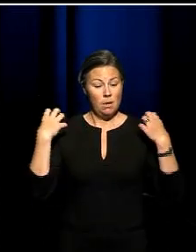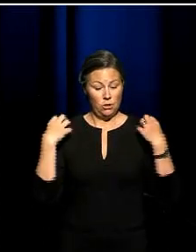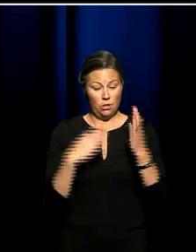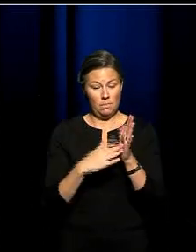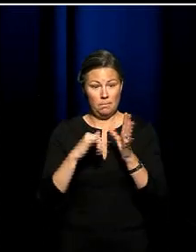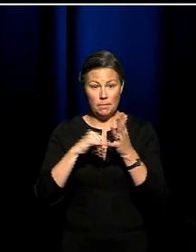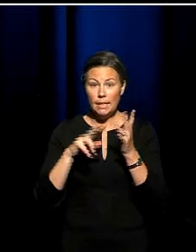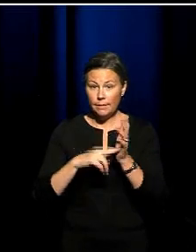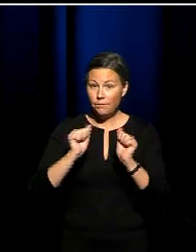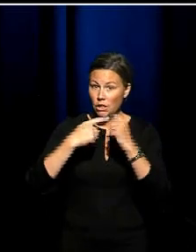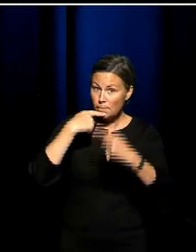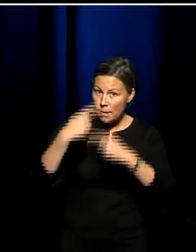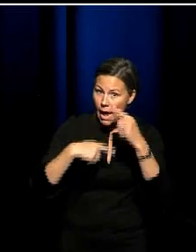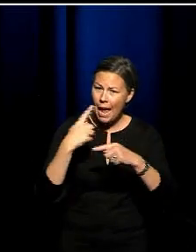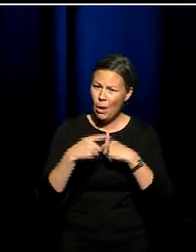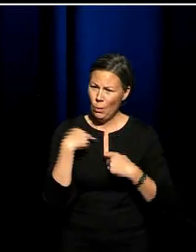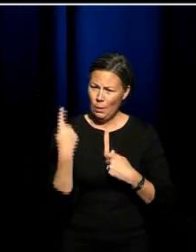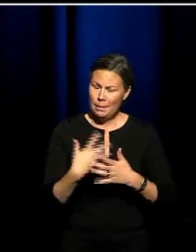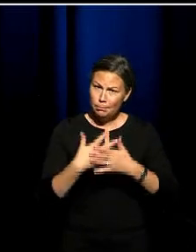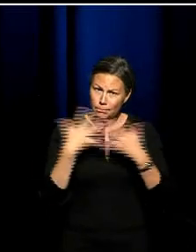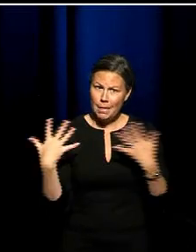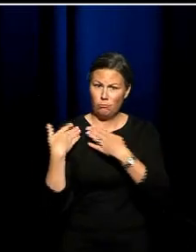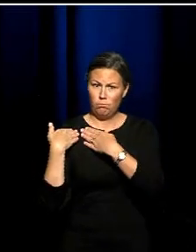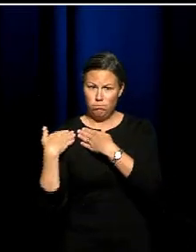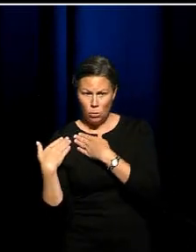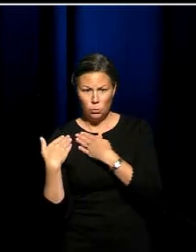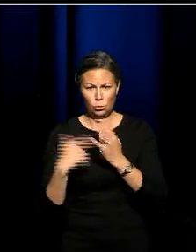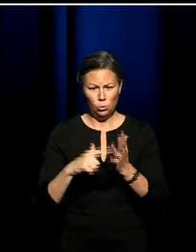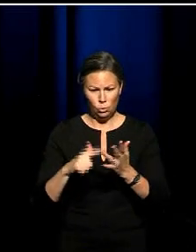special responsibility to expose the nature and extent of the violence, abuse